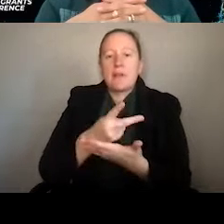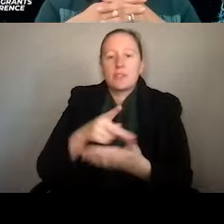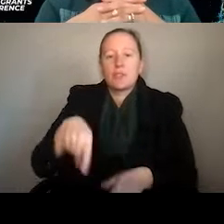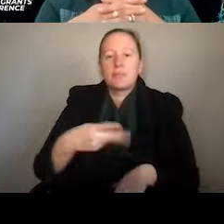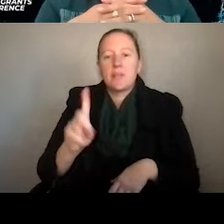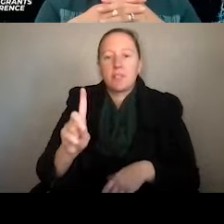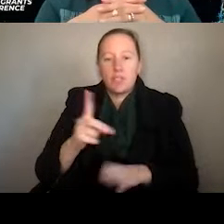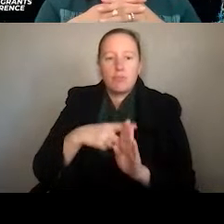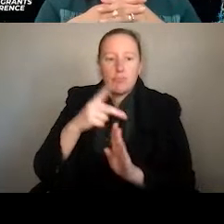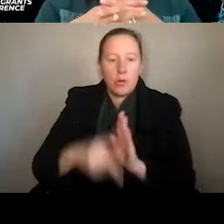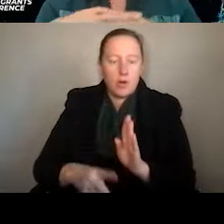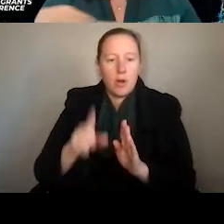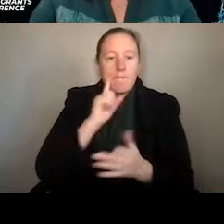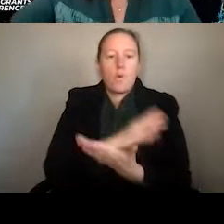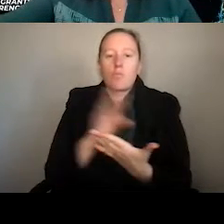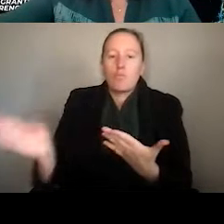for a range of STEM careers.